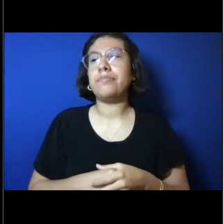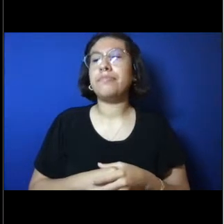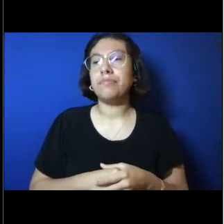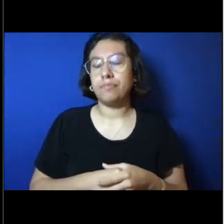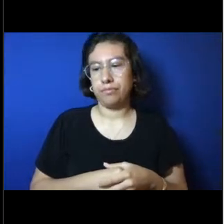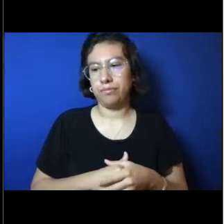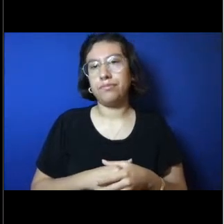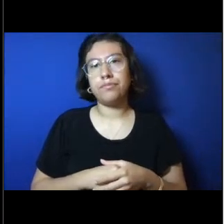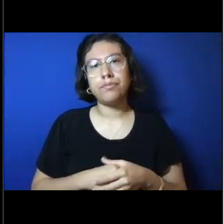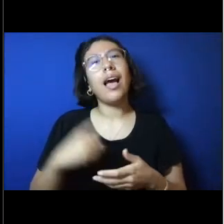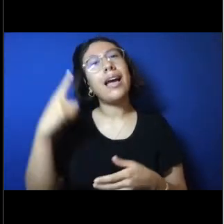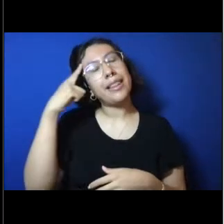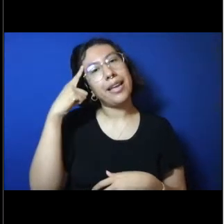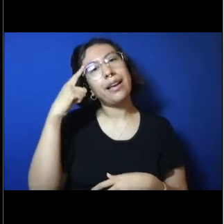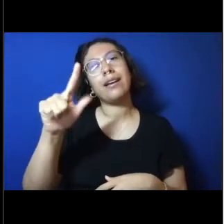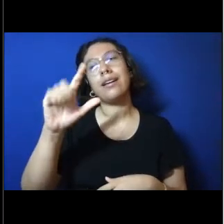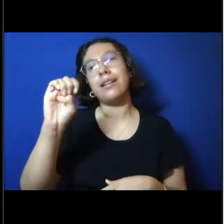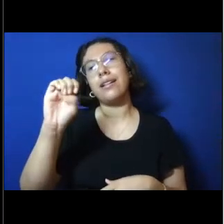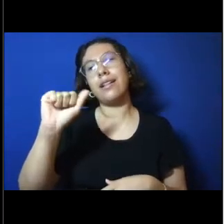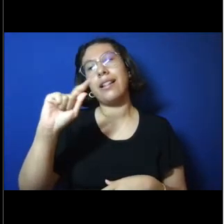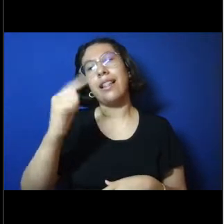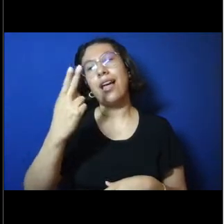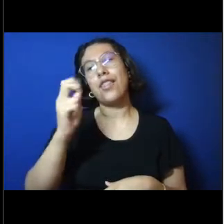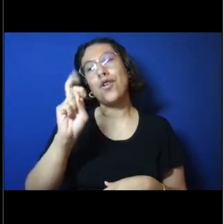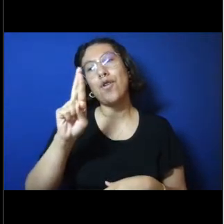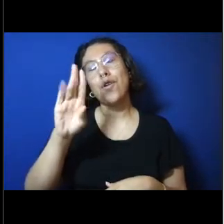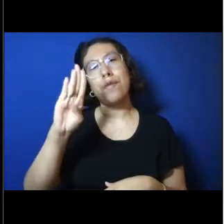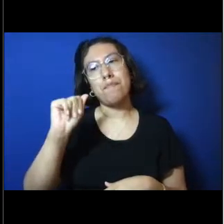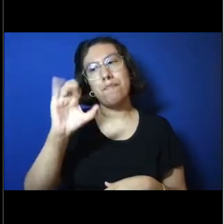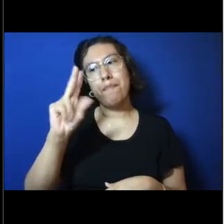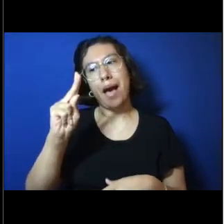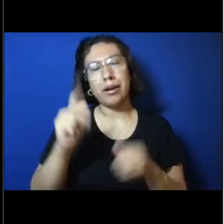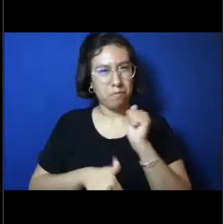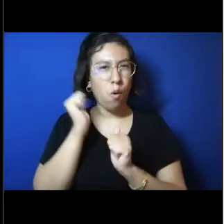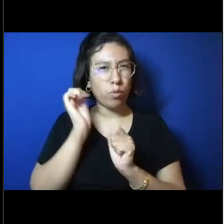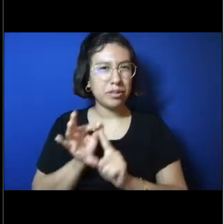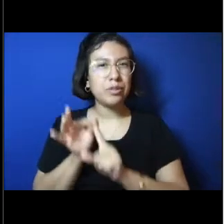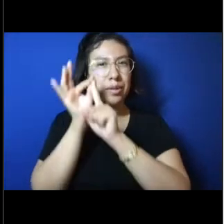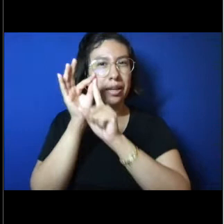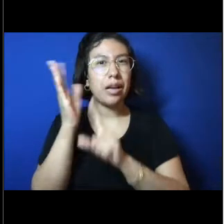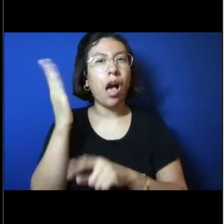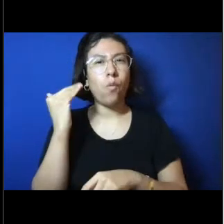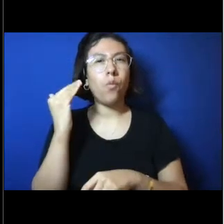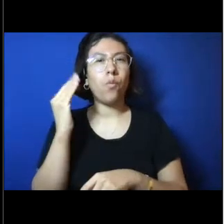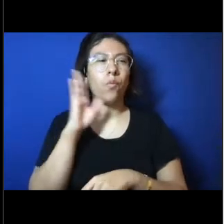I think leatherbacks are probably the most unique. I'll go into a little detail as to why they're the most unique.